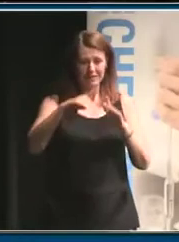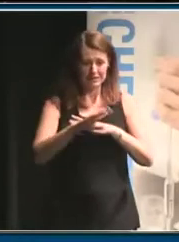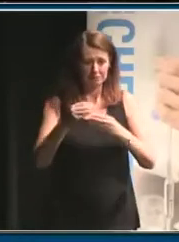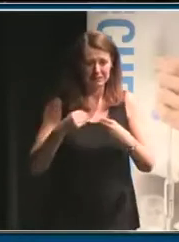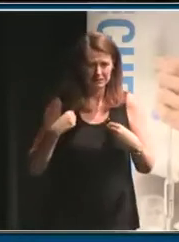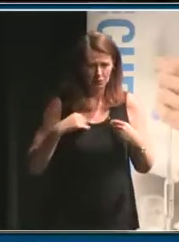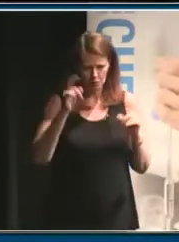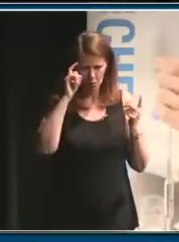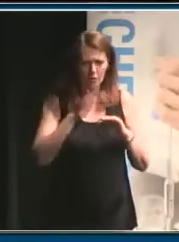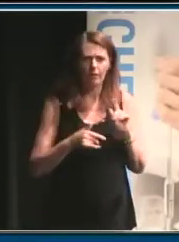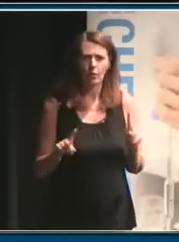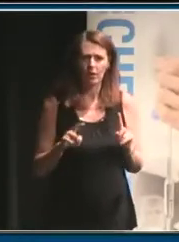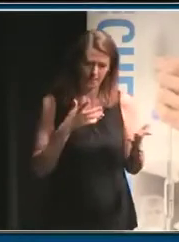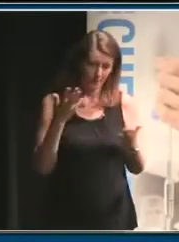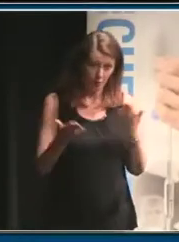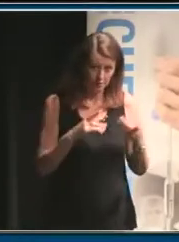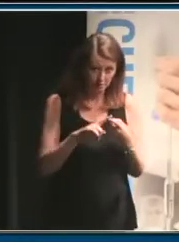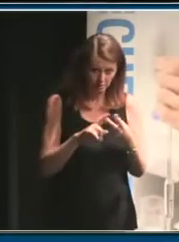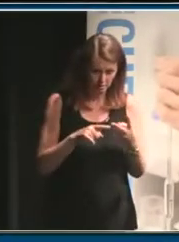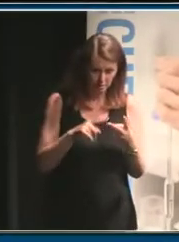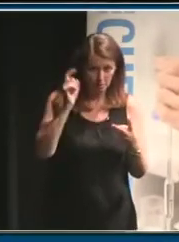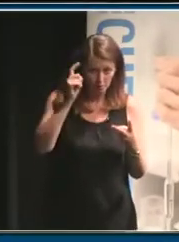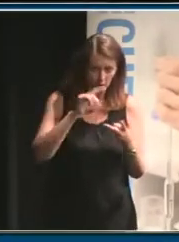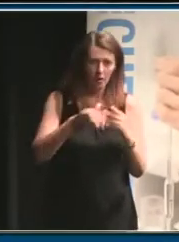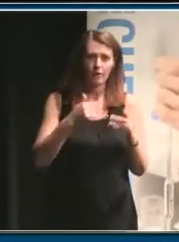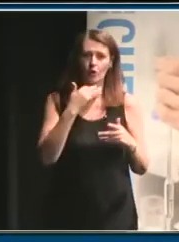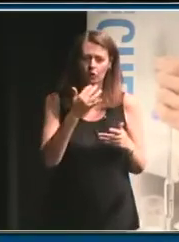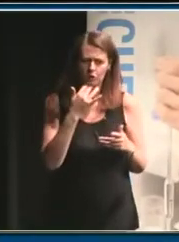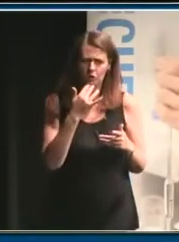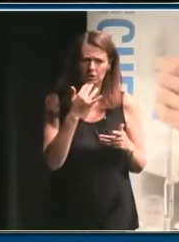about you worry about performance you worry about cost you're hey there's no difference